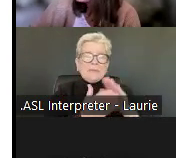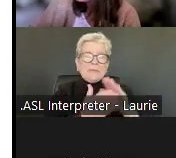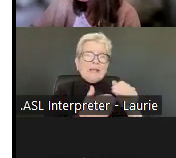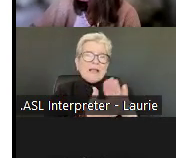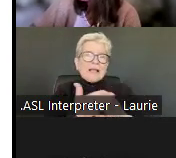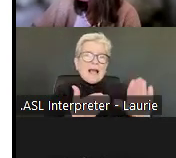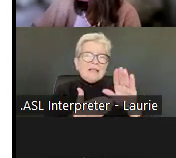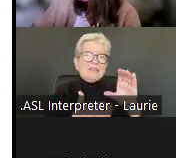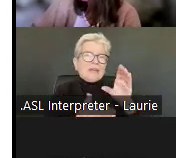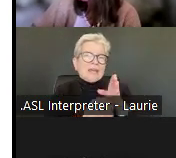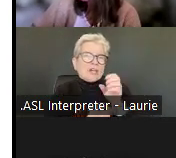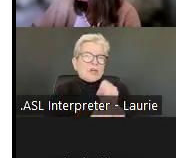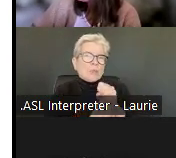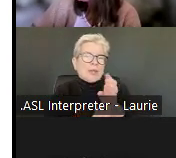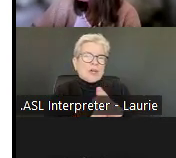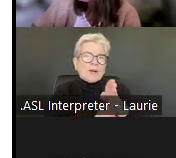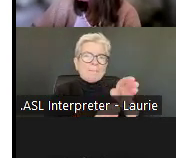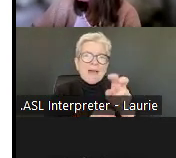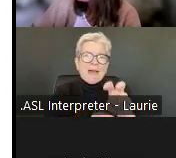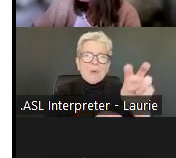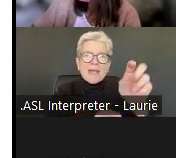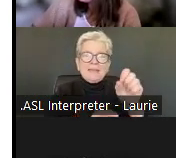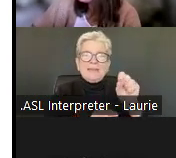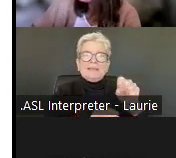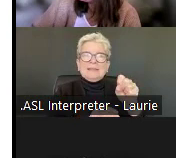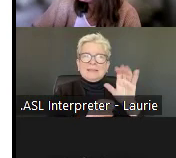and for if you don't see the topic that you most want to learn about, if you want